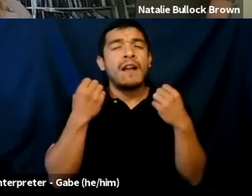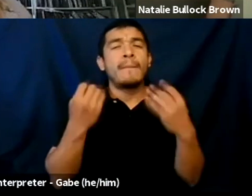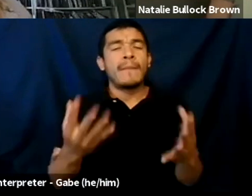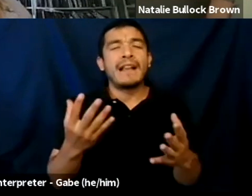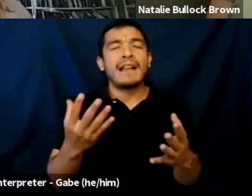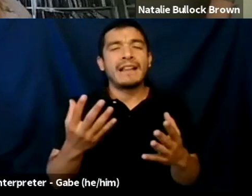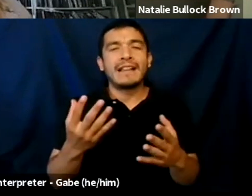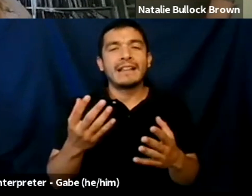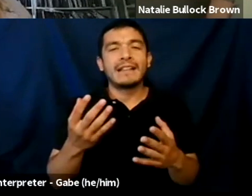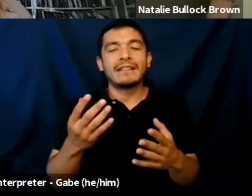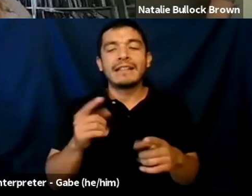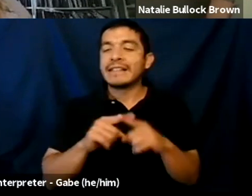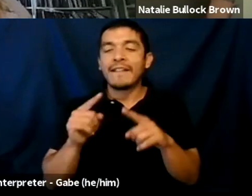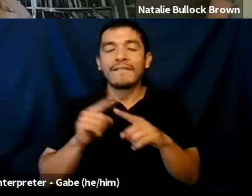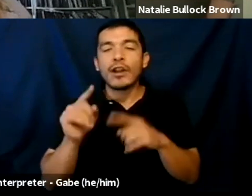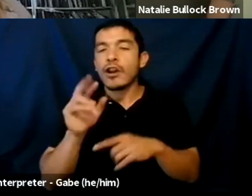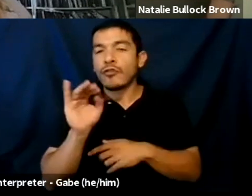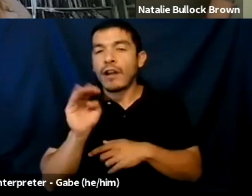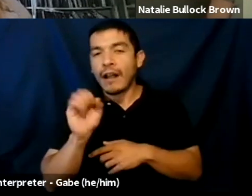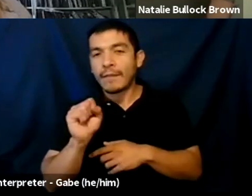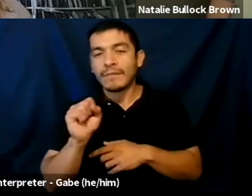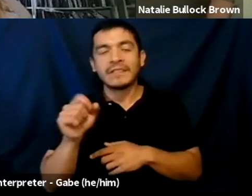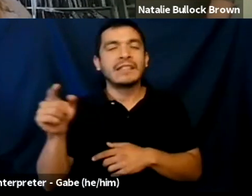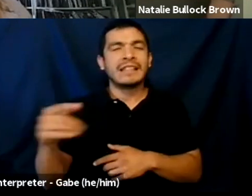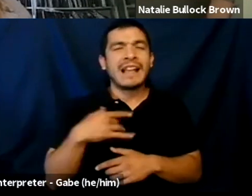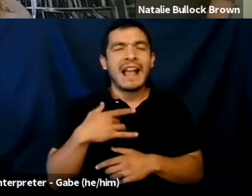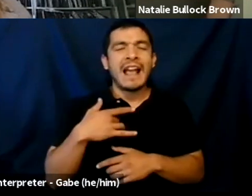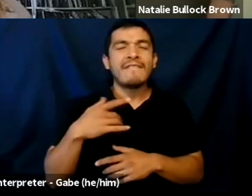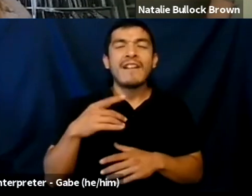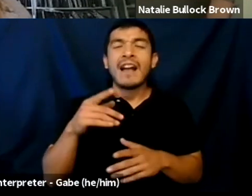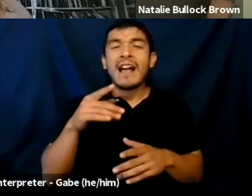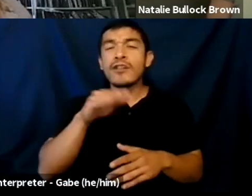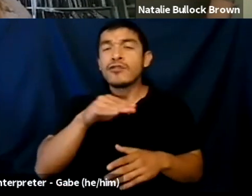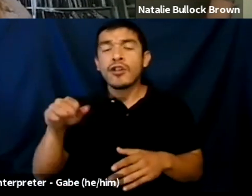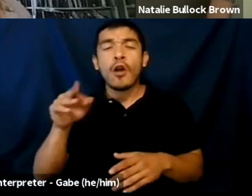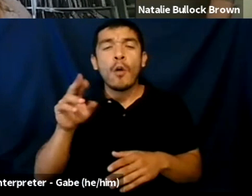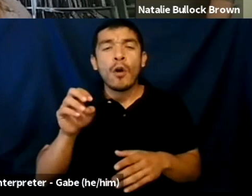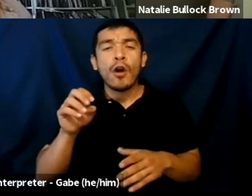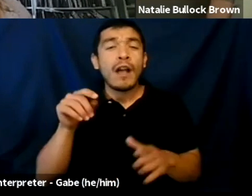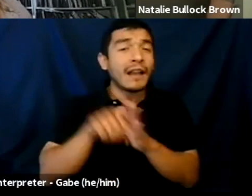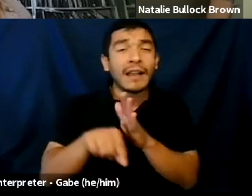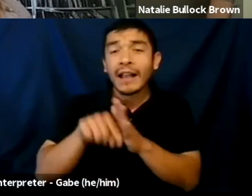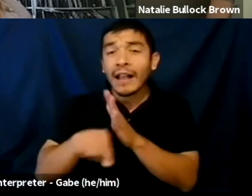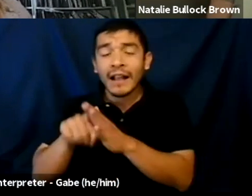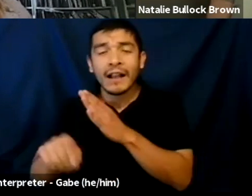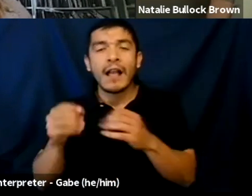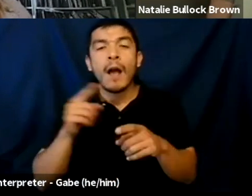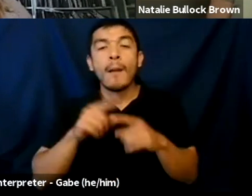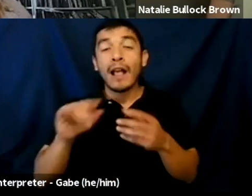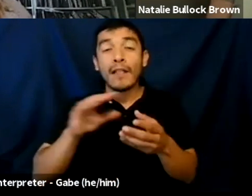This was a genocide, there were killings, children were indoctrinated, but the story of sexual violence in particular